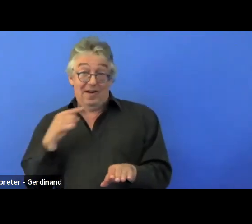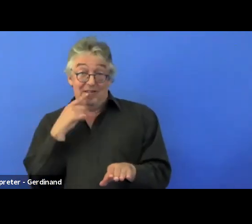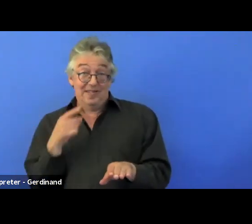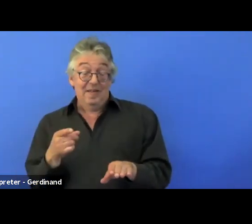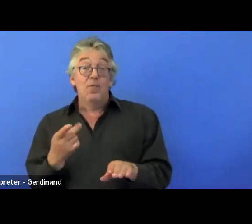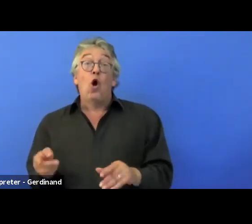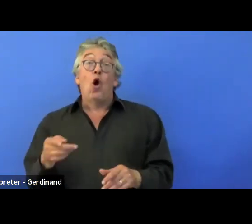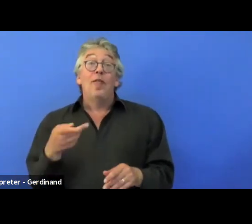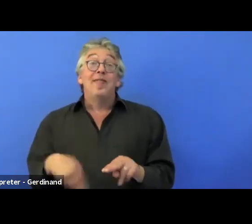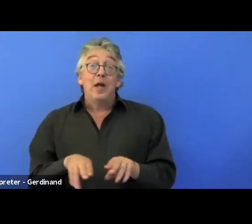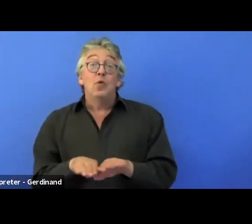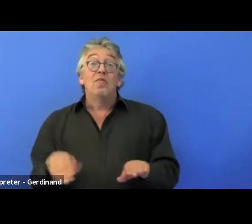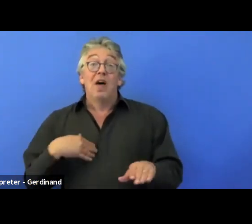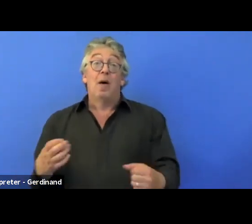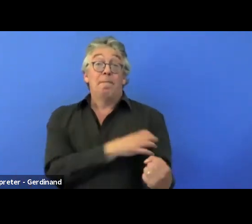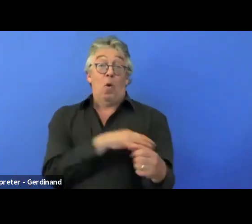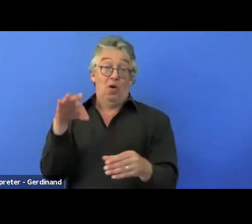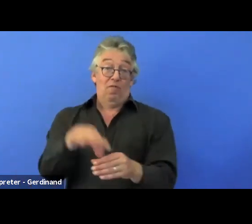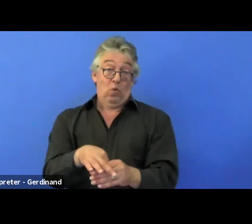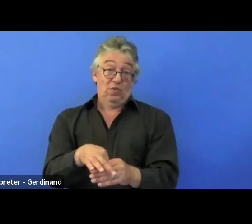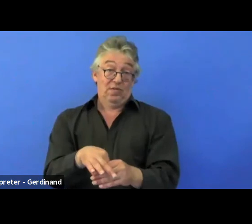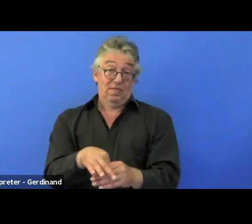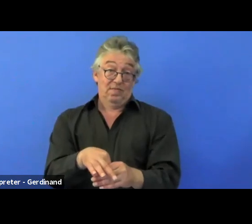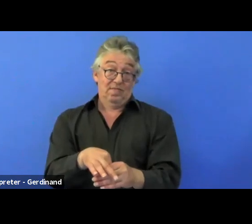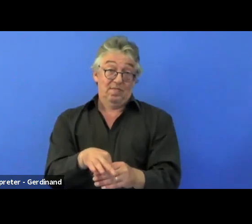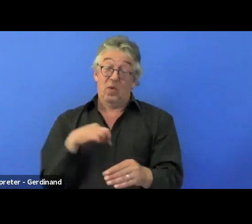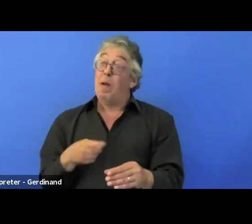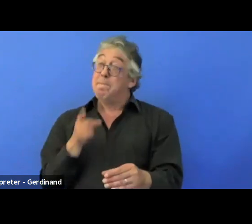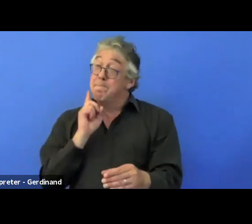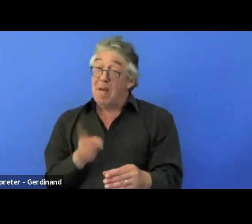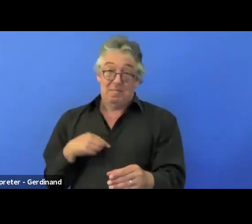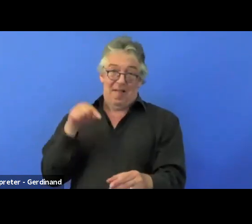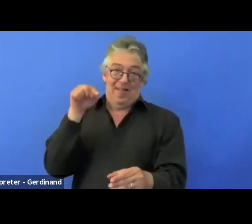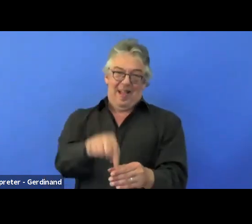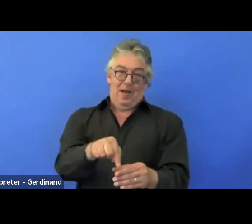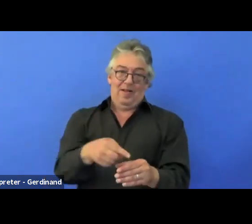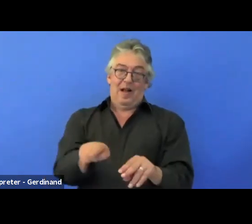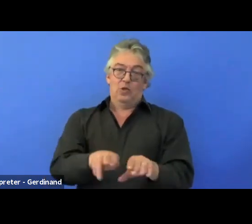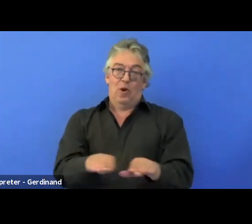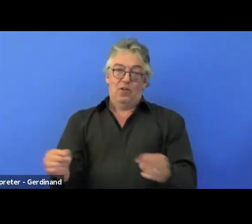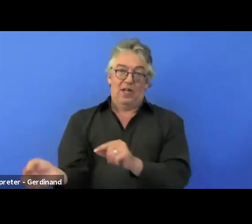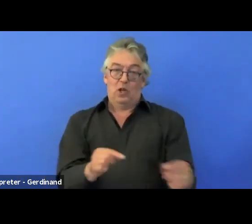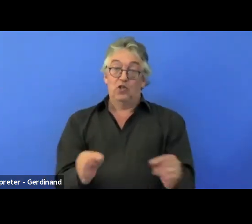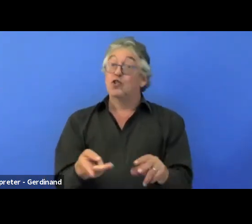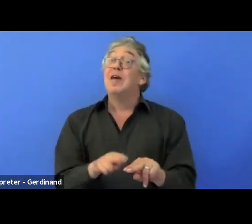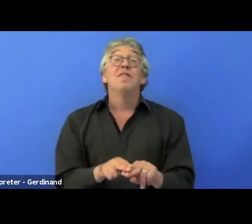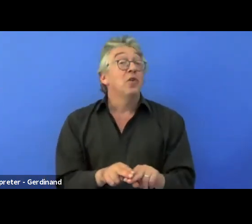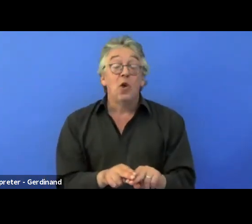and we need to have a say at those discussions. Otherwise, sometimes it is difficult to influence at the European level.